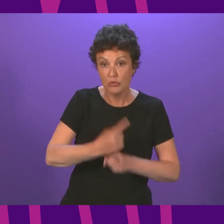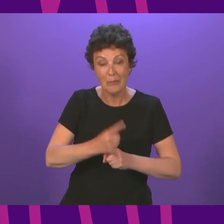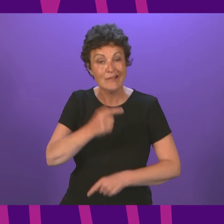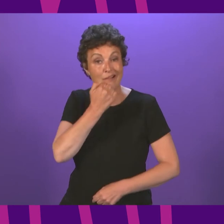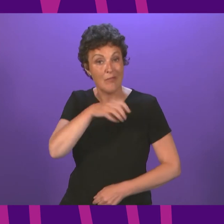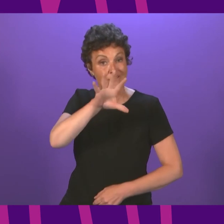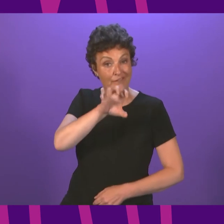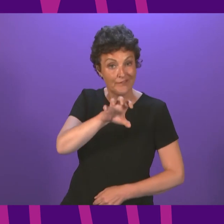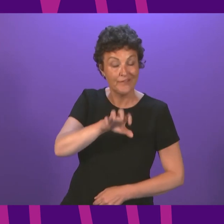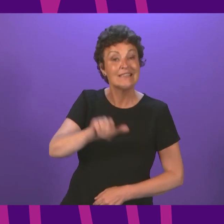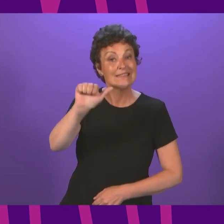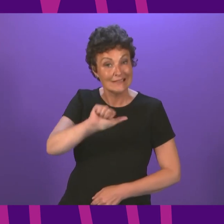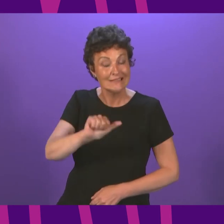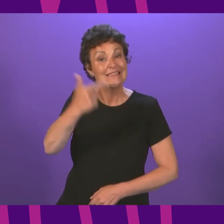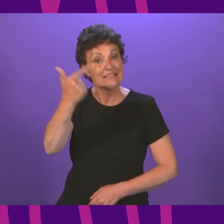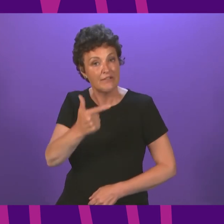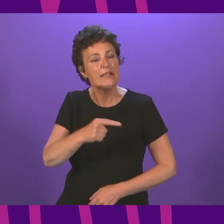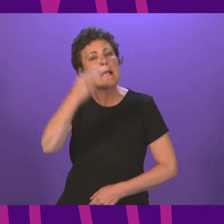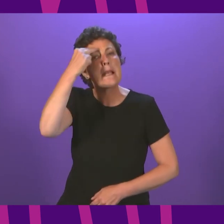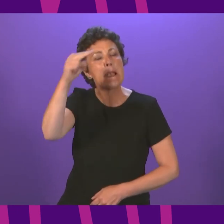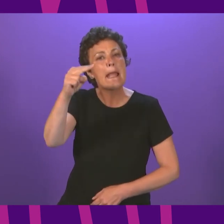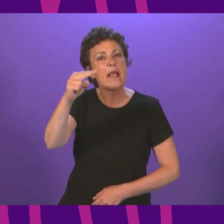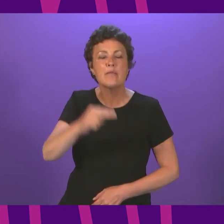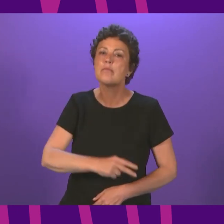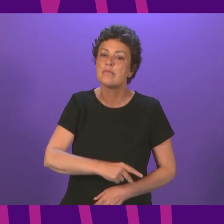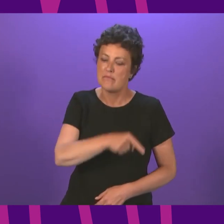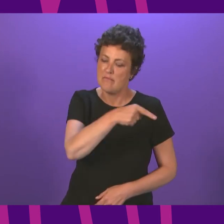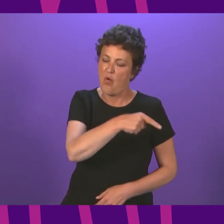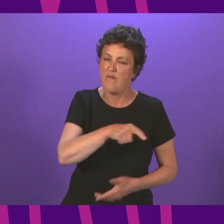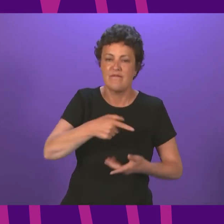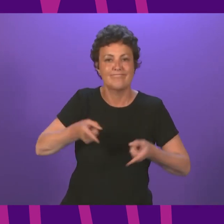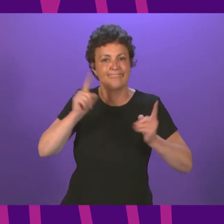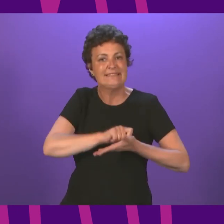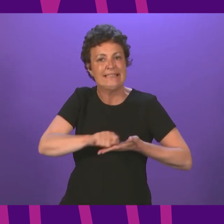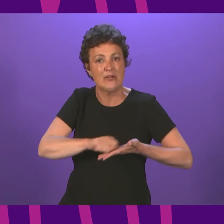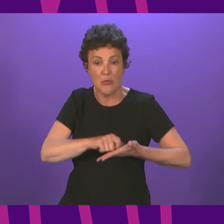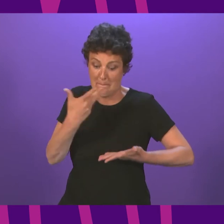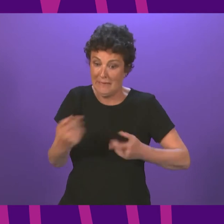Andrew Welsh is, in my view, one of the finest individuals I have ever had the privilege